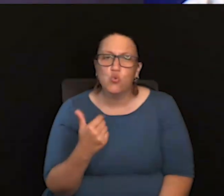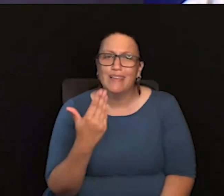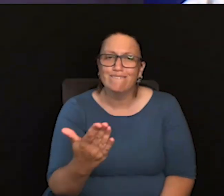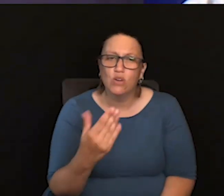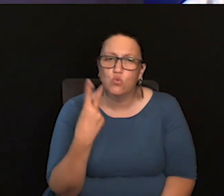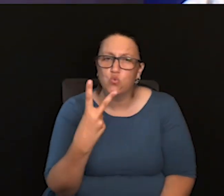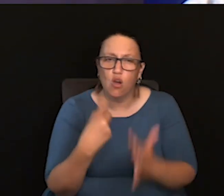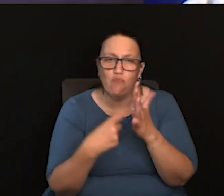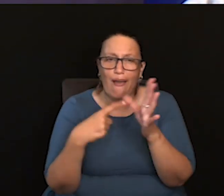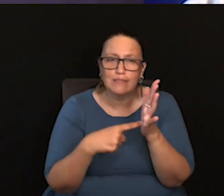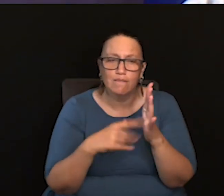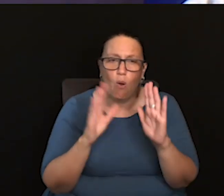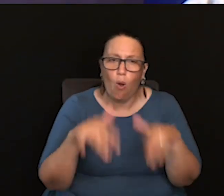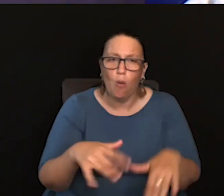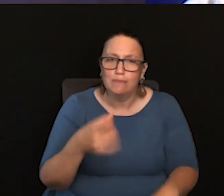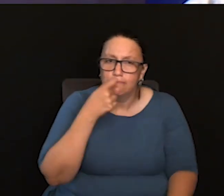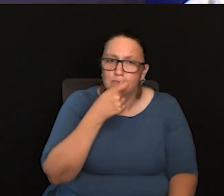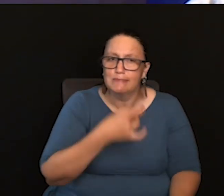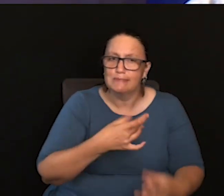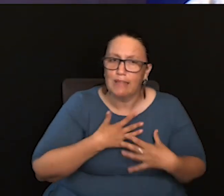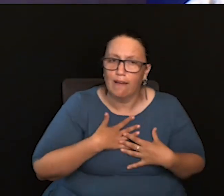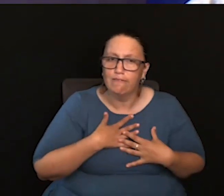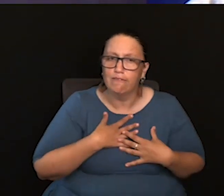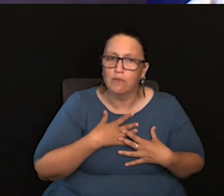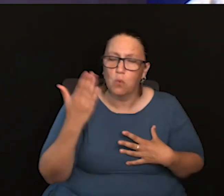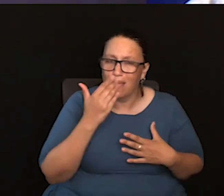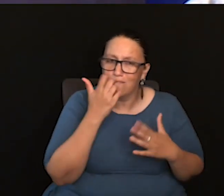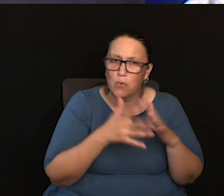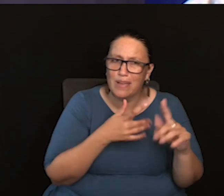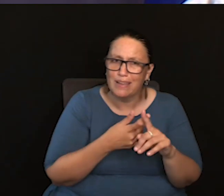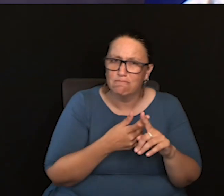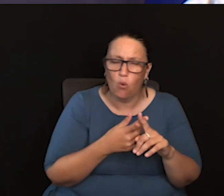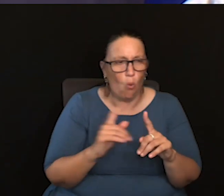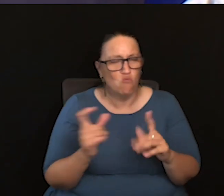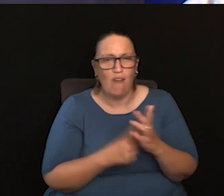and see how this is actually working in real life. In real life situations in other parts of the world,